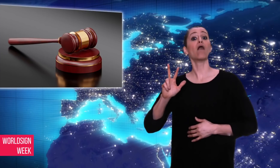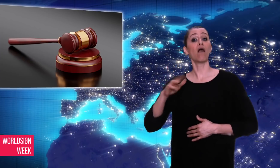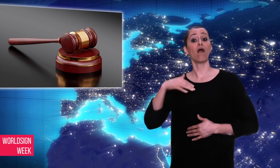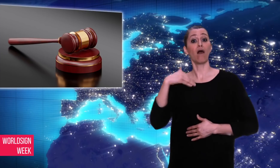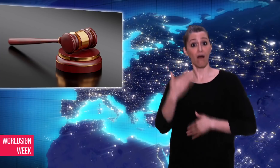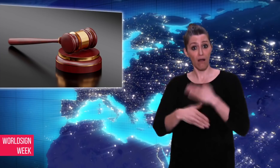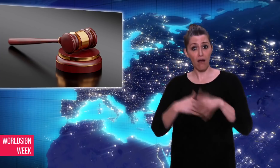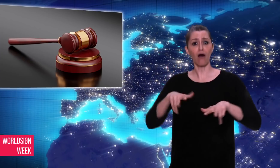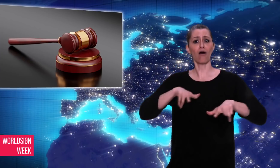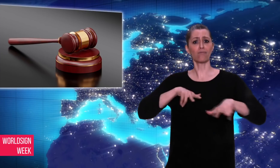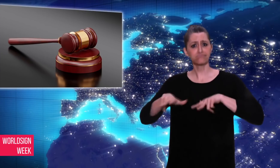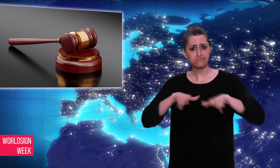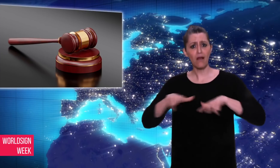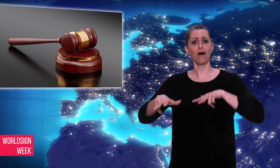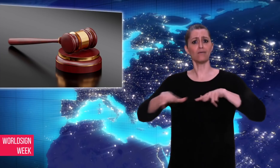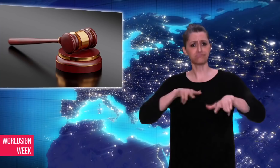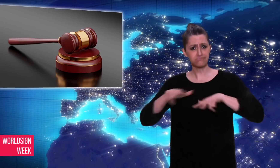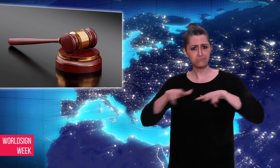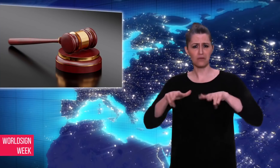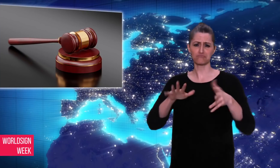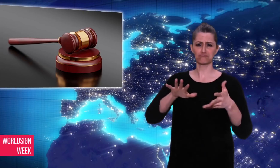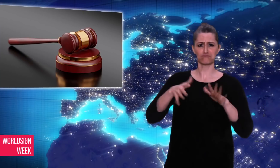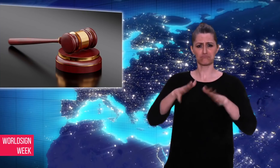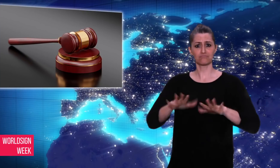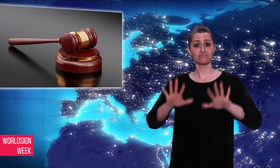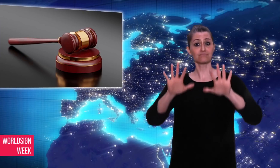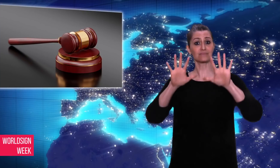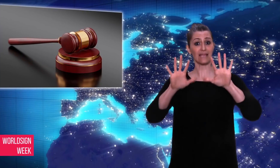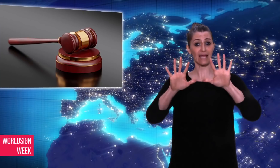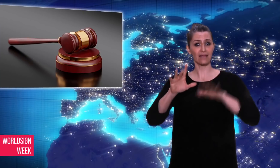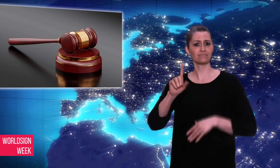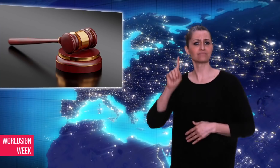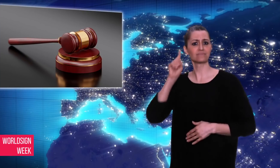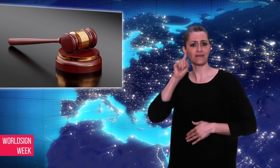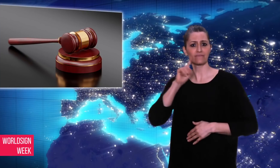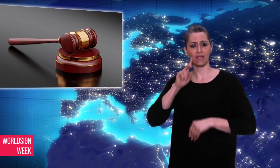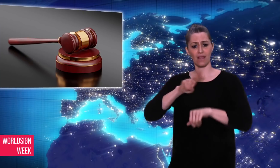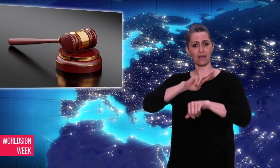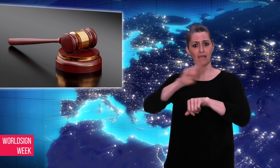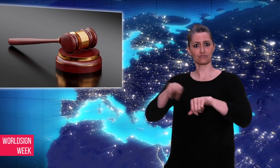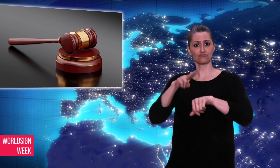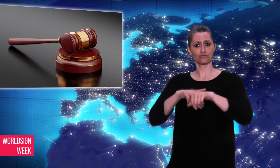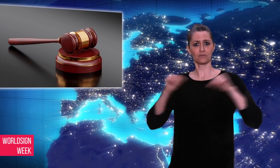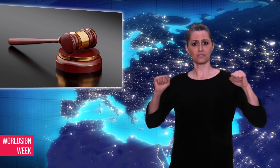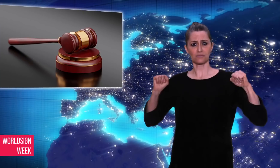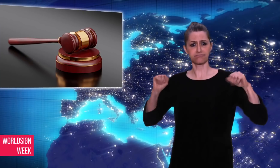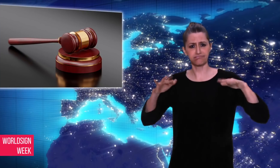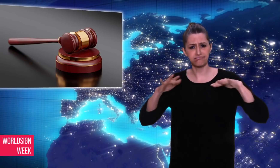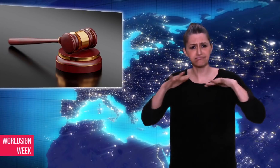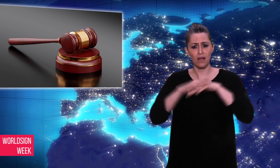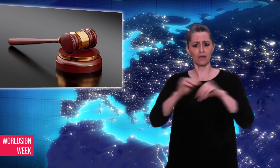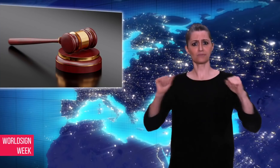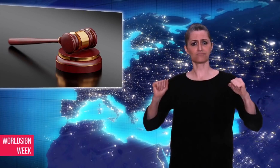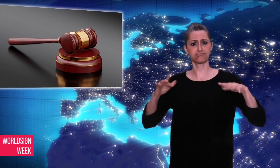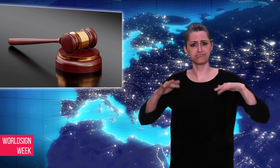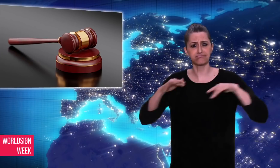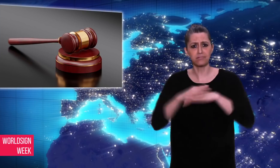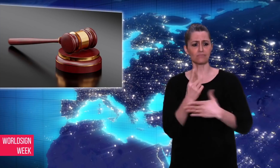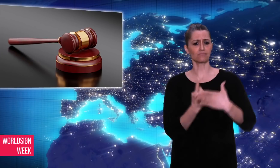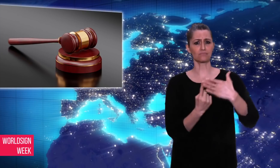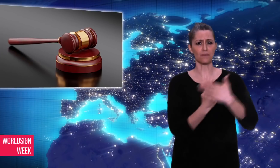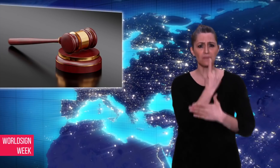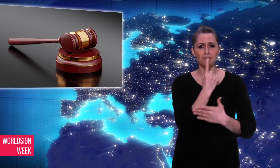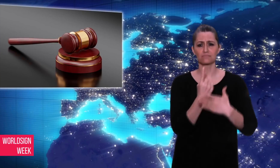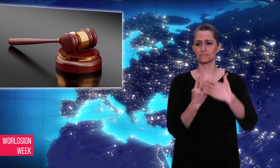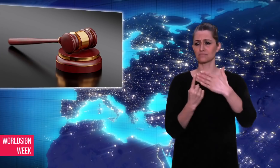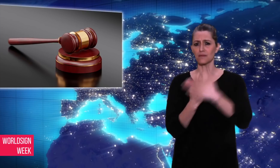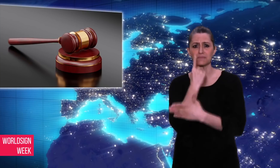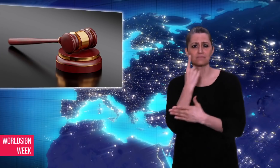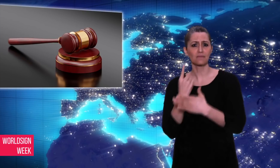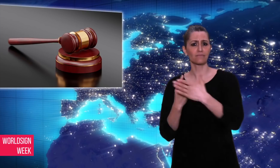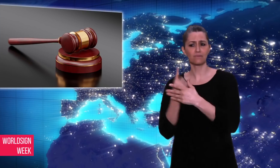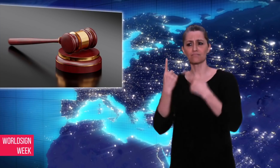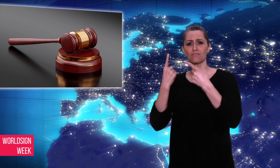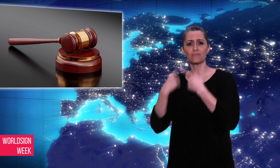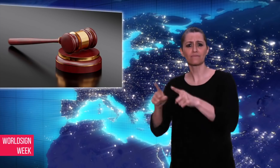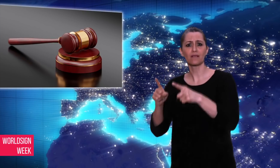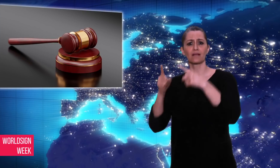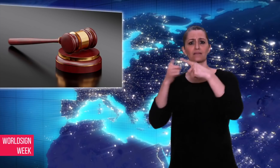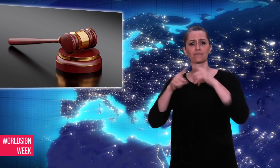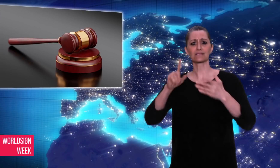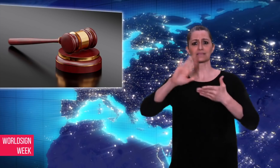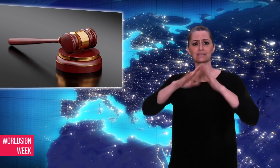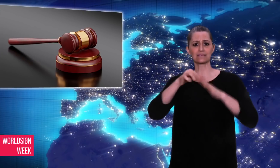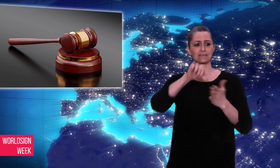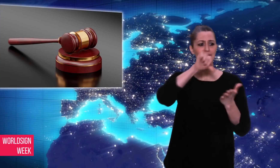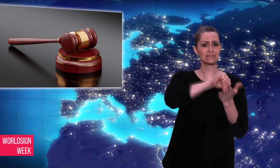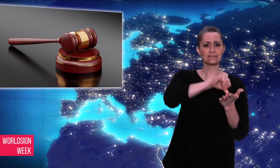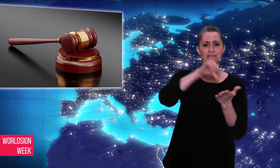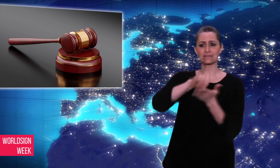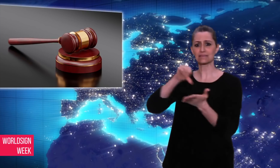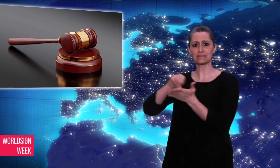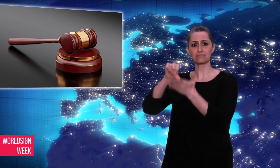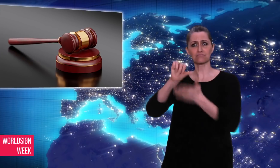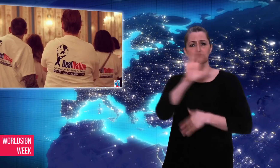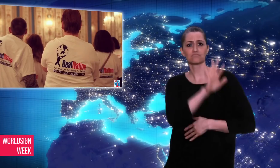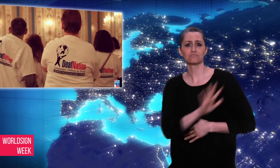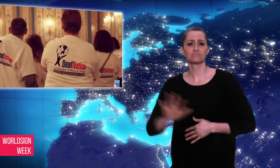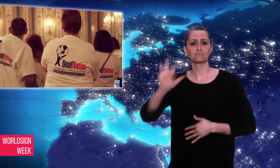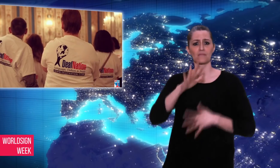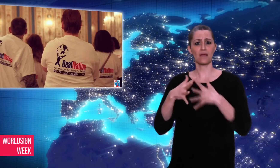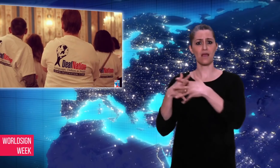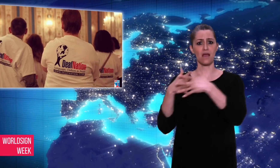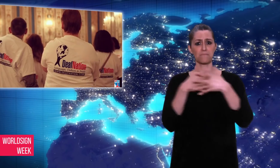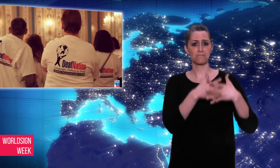and host approximately 10 DeafNation Expo events in different cities